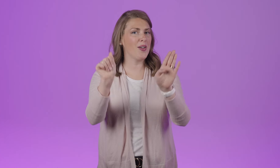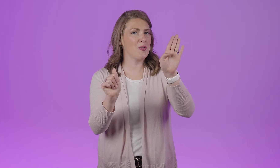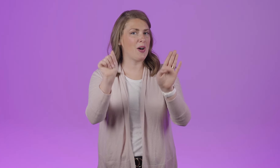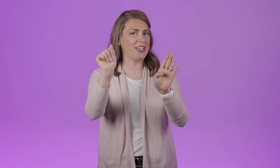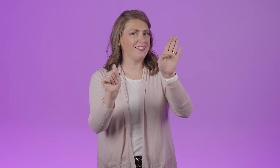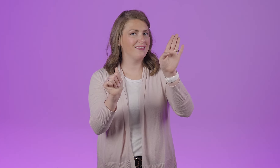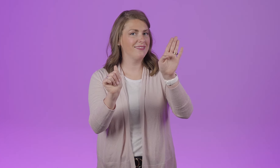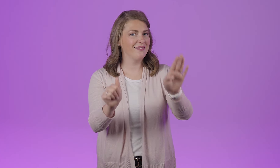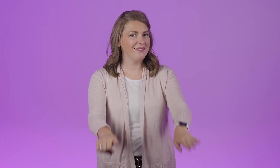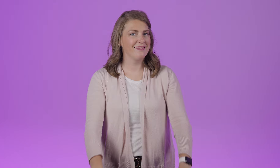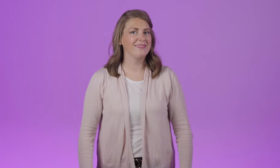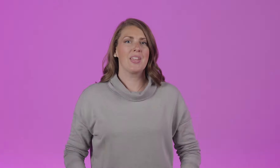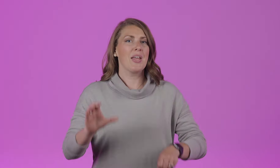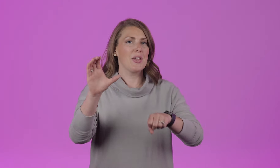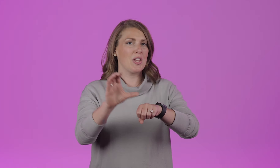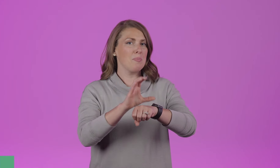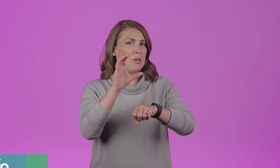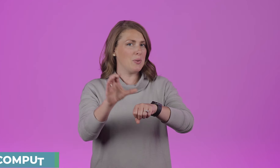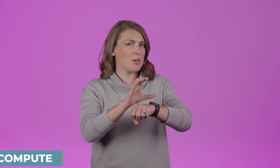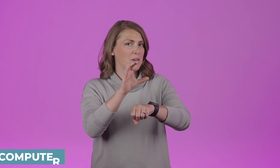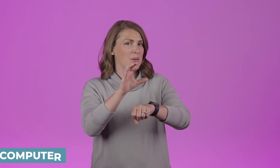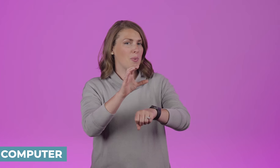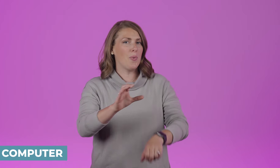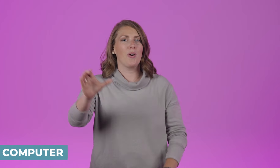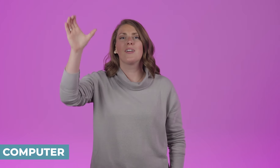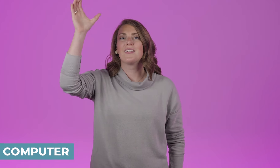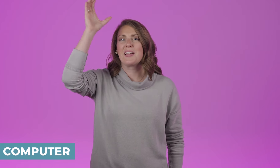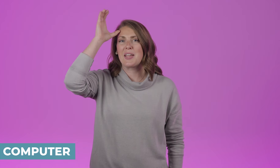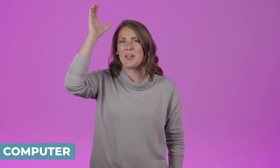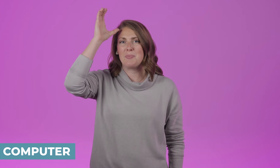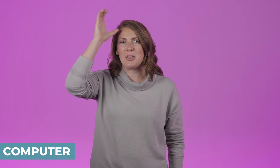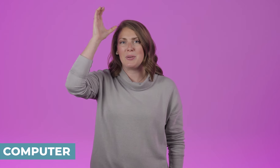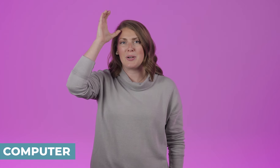AUTO BODY COMPUTER or COMPUTER